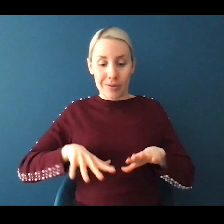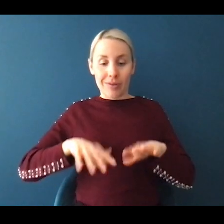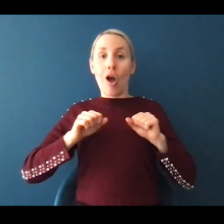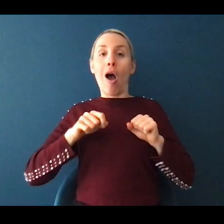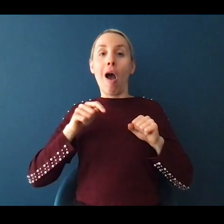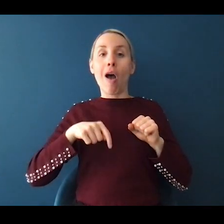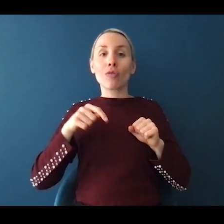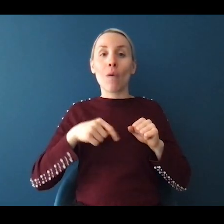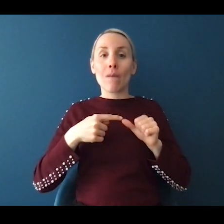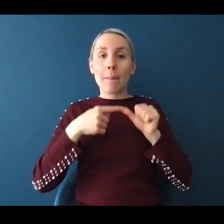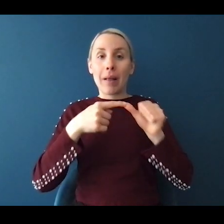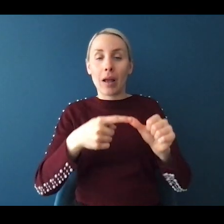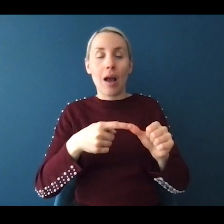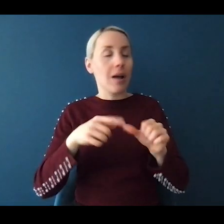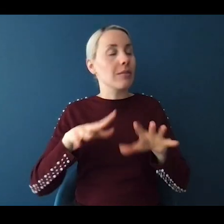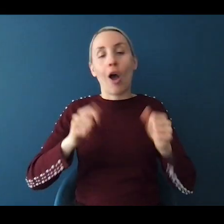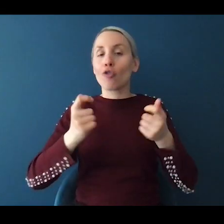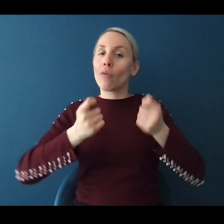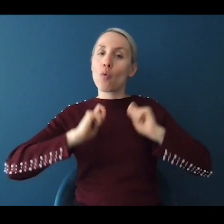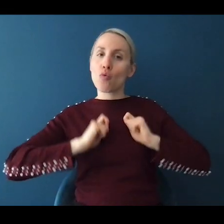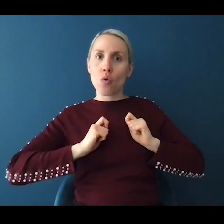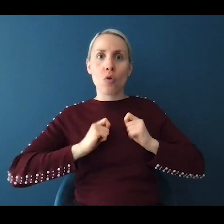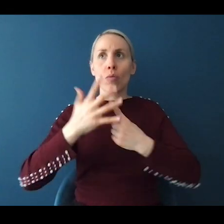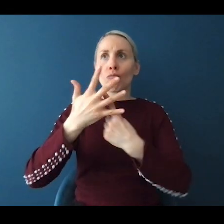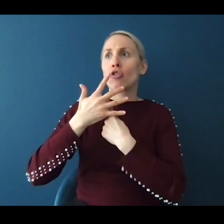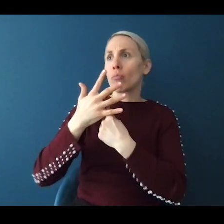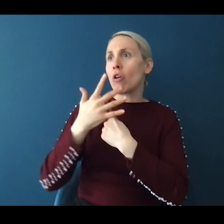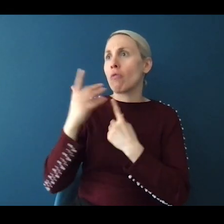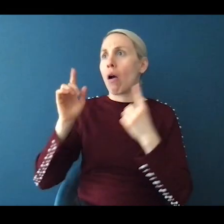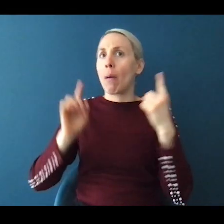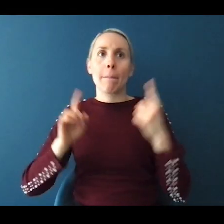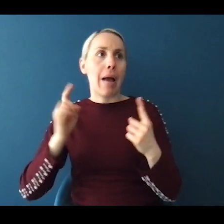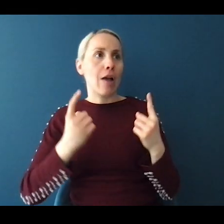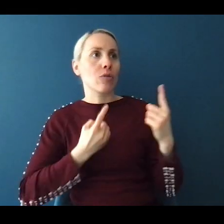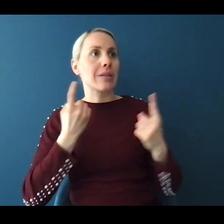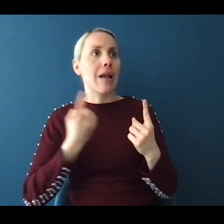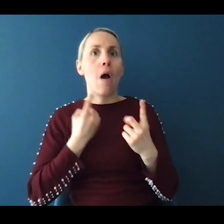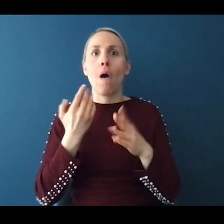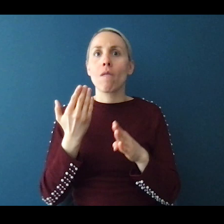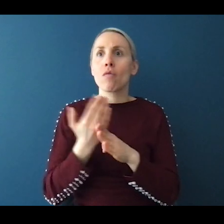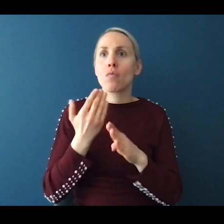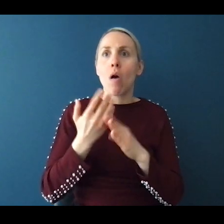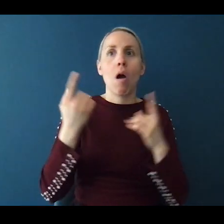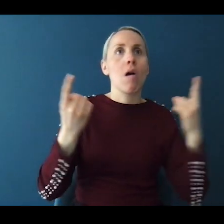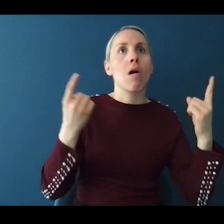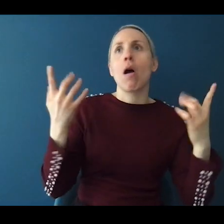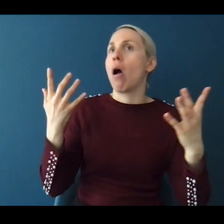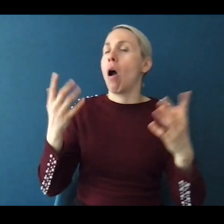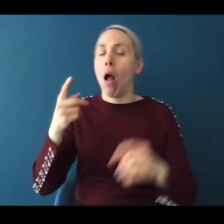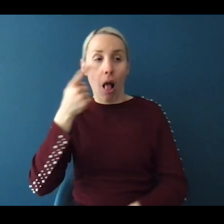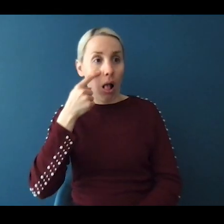my work to other people because you just you just watch what's happening online and you're